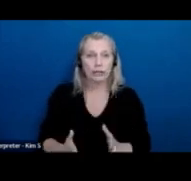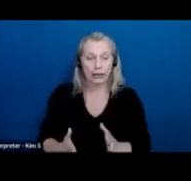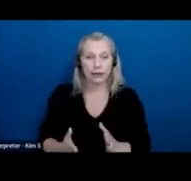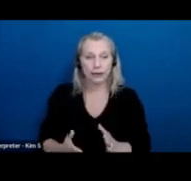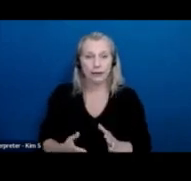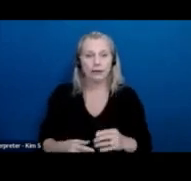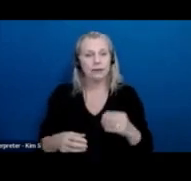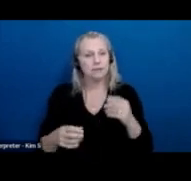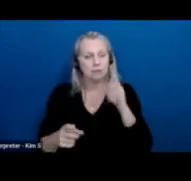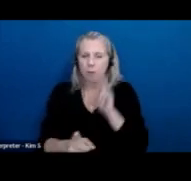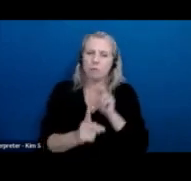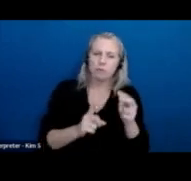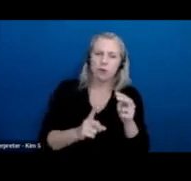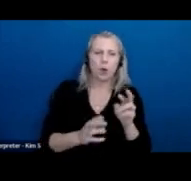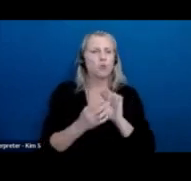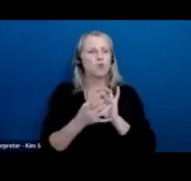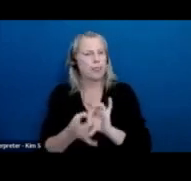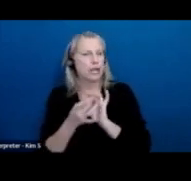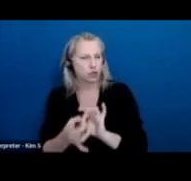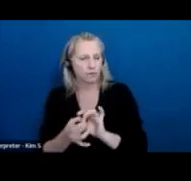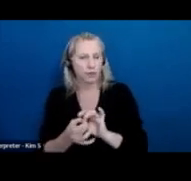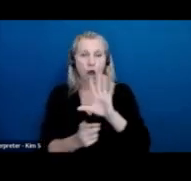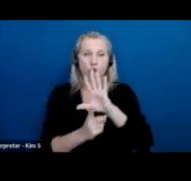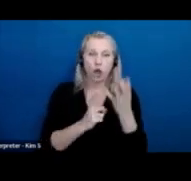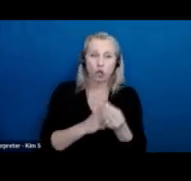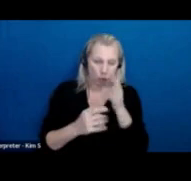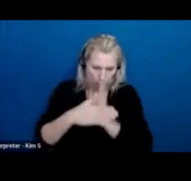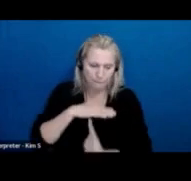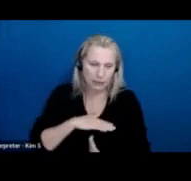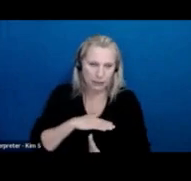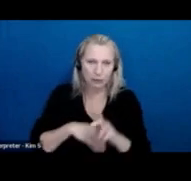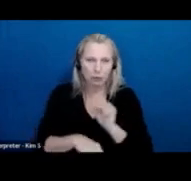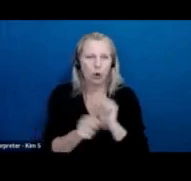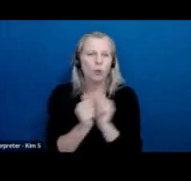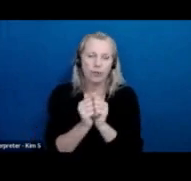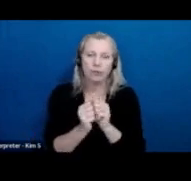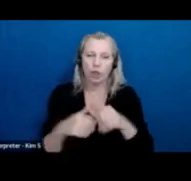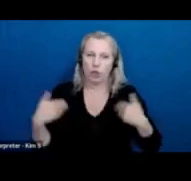stance of cultural humility. When they're working with youth and families. They're curious